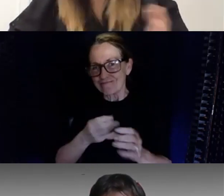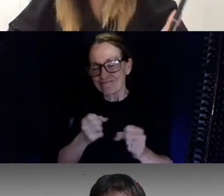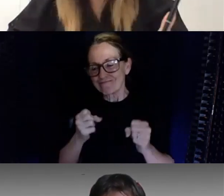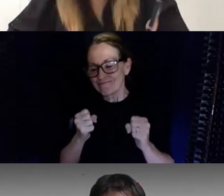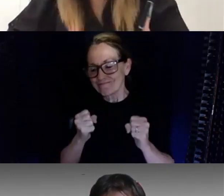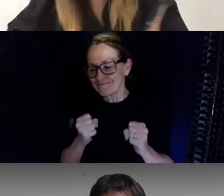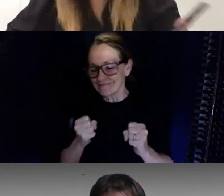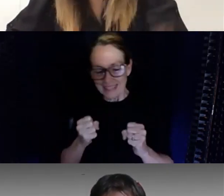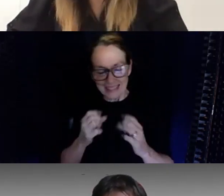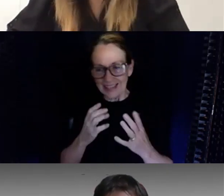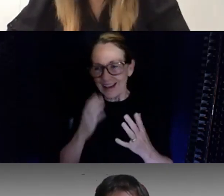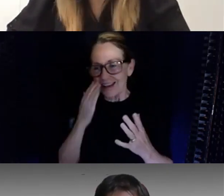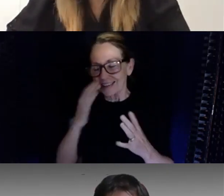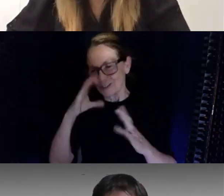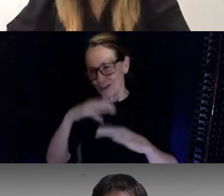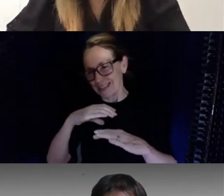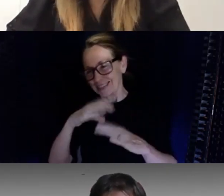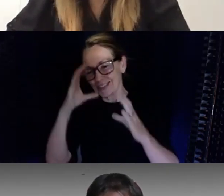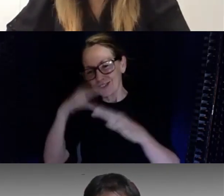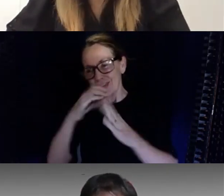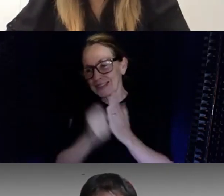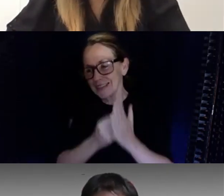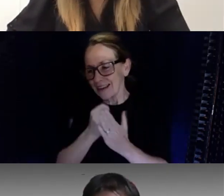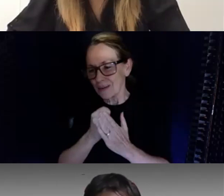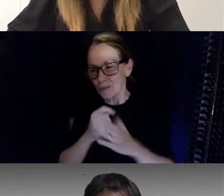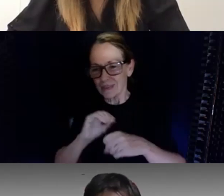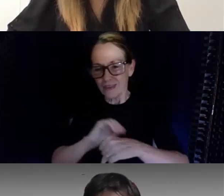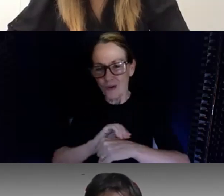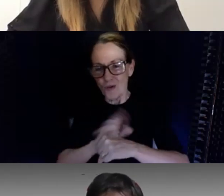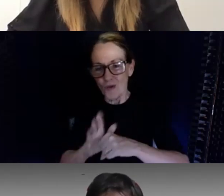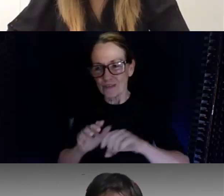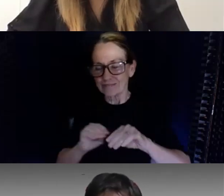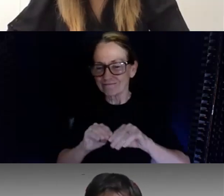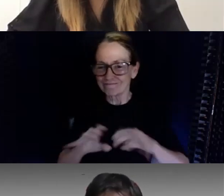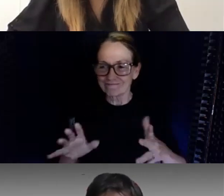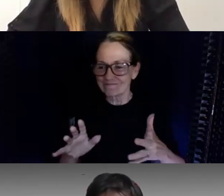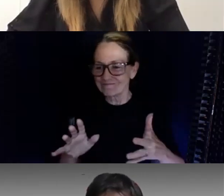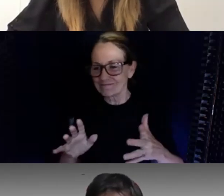WE HAVEN'T HAD A LOT OF SUBMISSIONS, UNFORTUNATELY. WITH HEALTHCARE PROFESSIONALS LATER ON DOWN THE ROAD. WE HAVEN'T HAD A LOT OF SUBMISSIONS, UNFORTUNATELY.